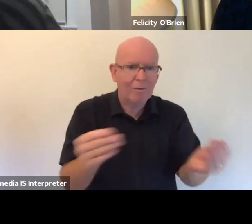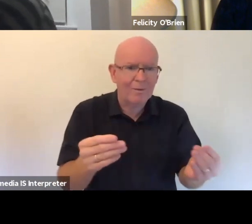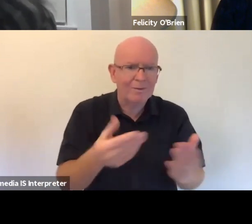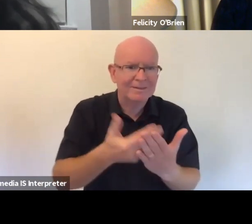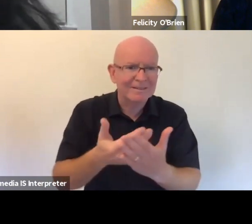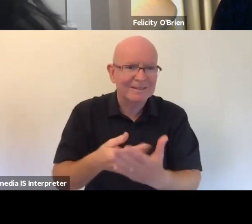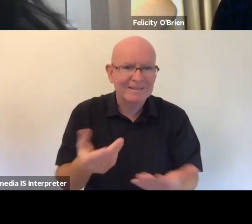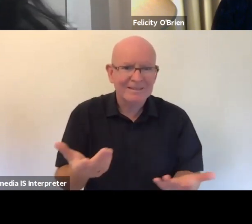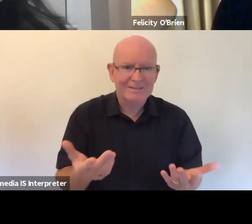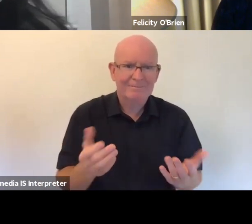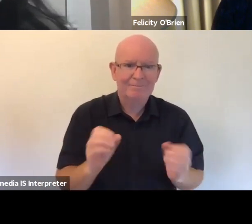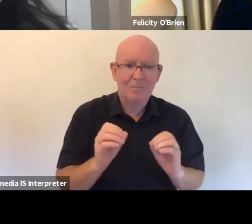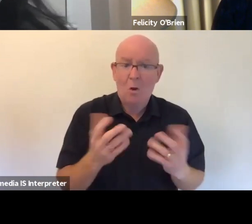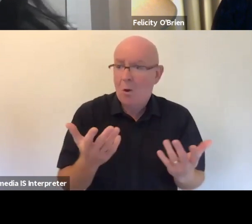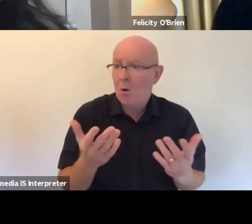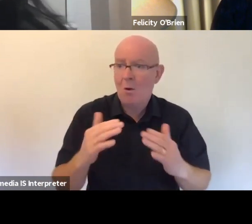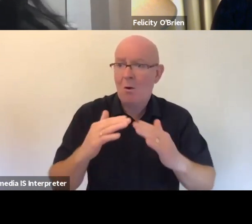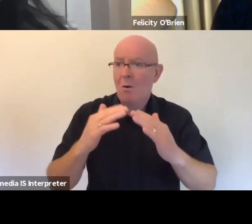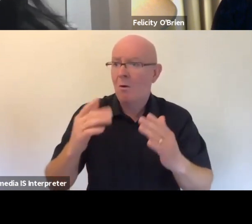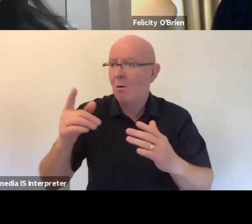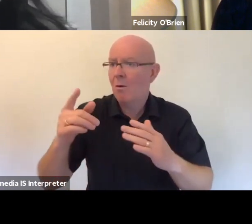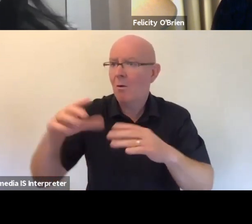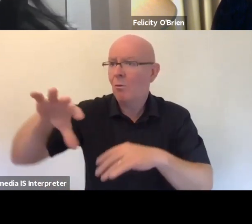Or joining in an NGO? Or better yet, to just leave it as it is?